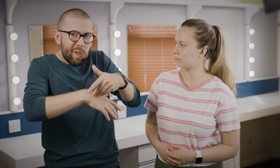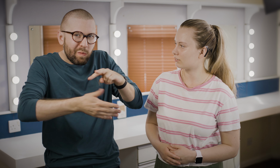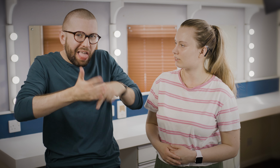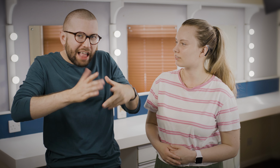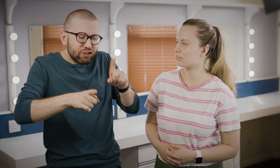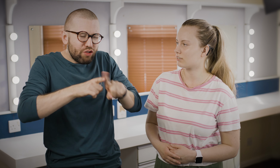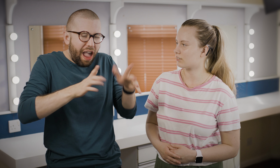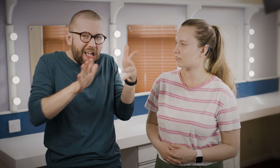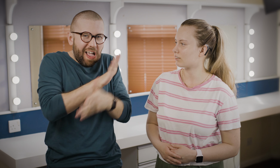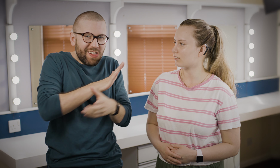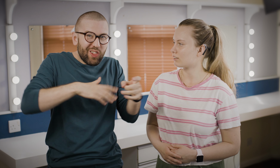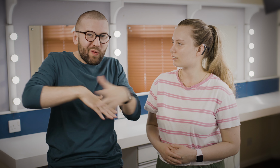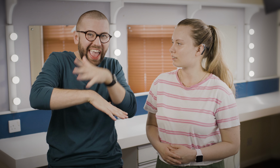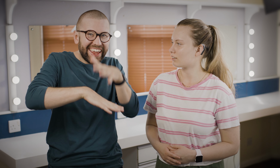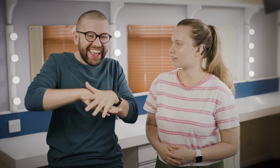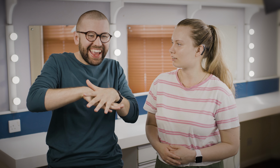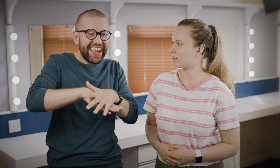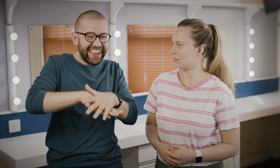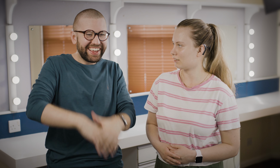to ruin the wedding!